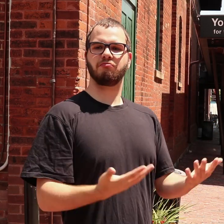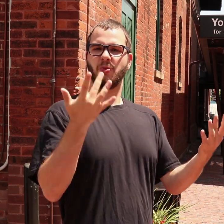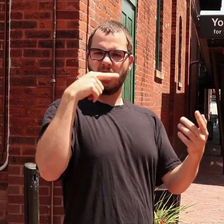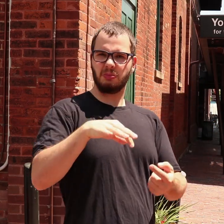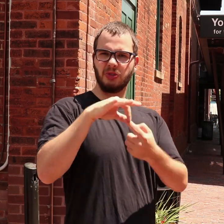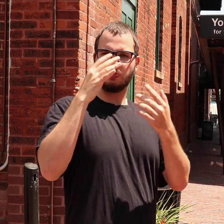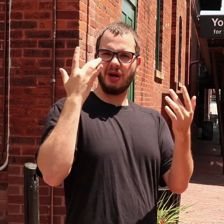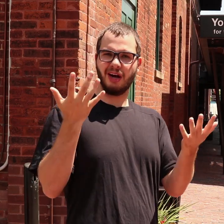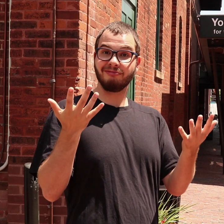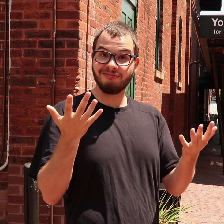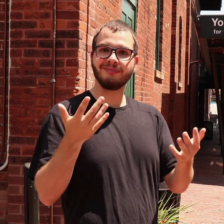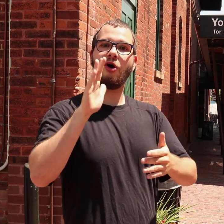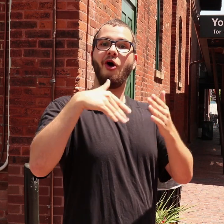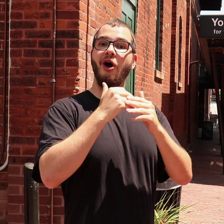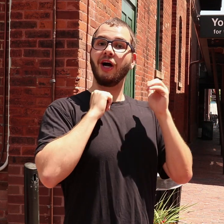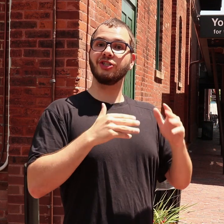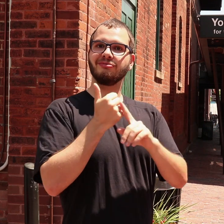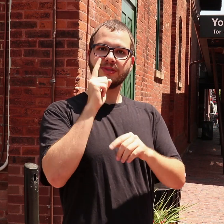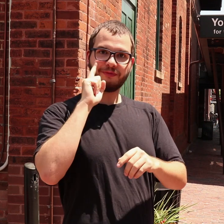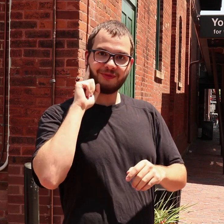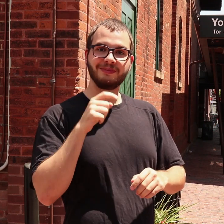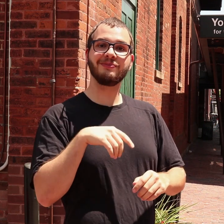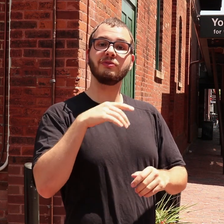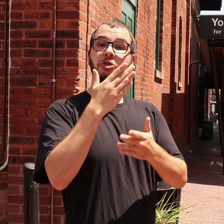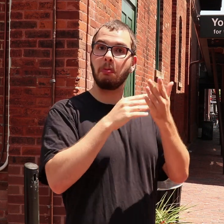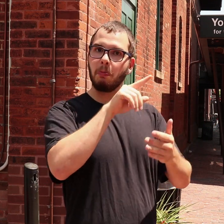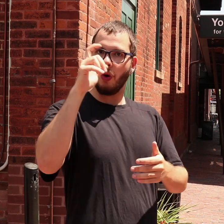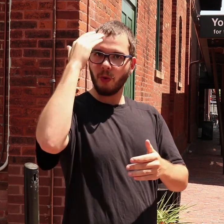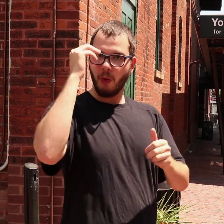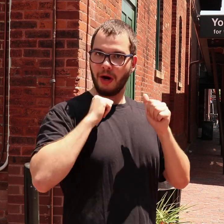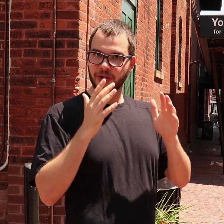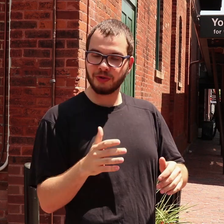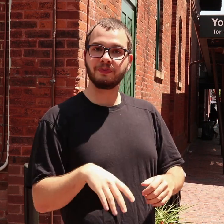What is so special about this event? All of the Actors will be Deaf and even some of them are well known actors within Deaf community